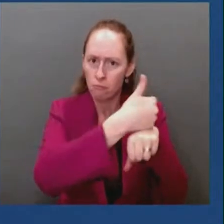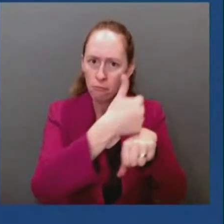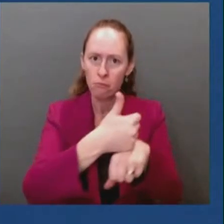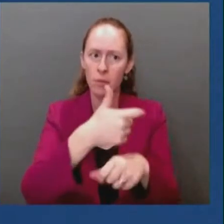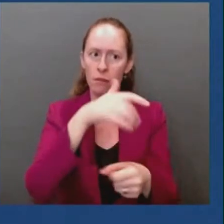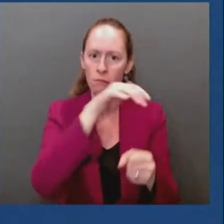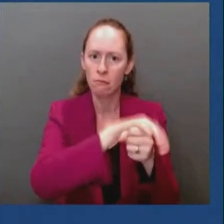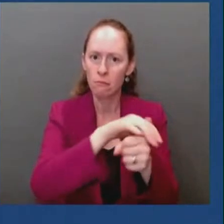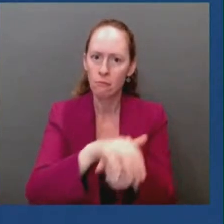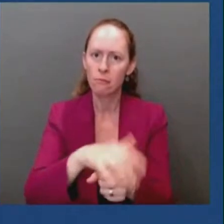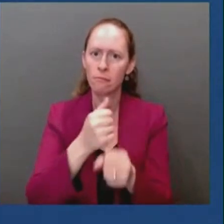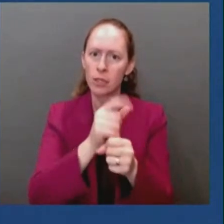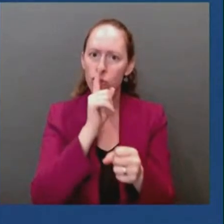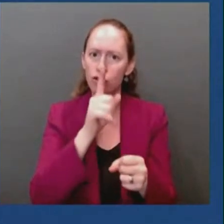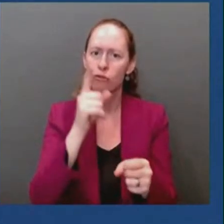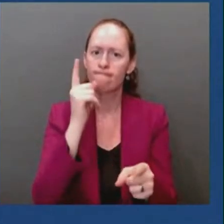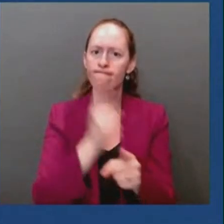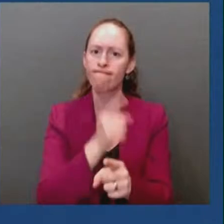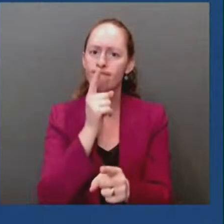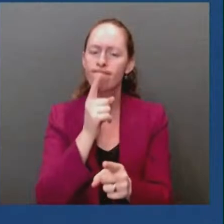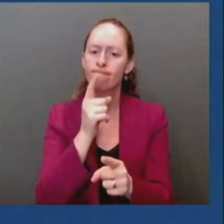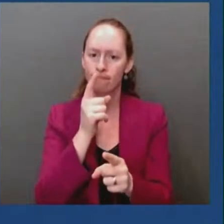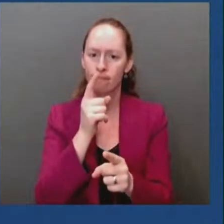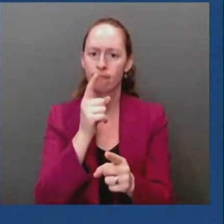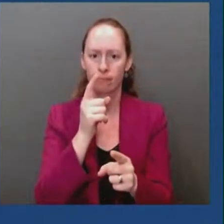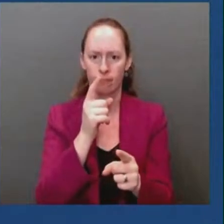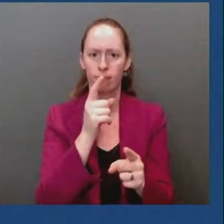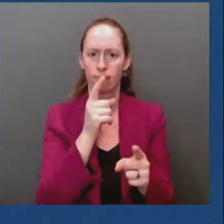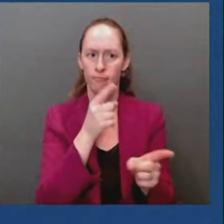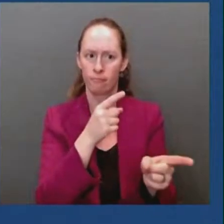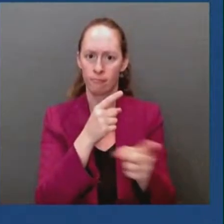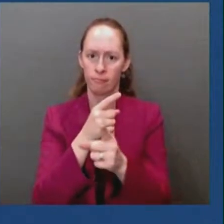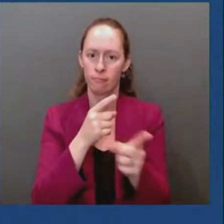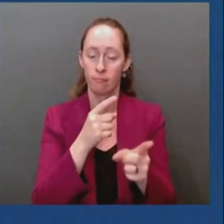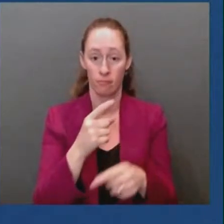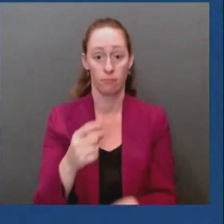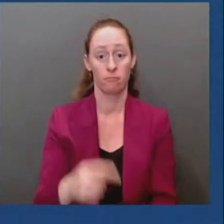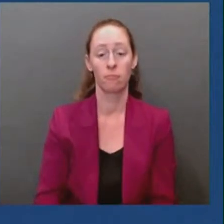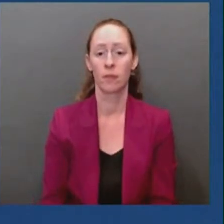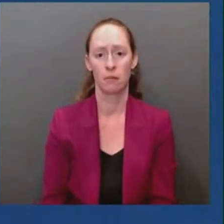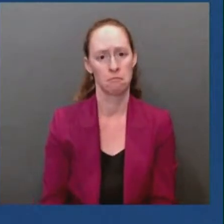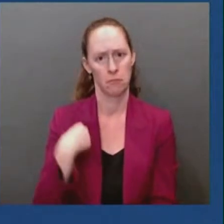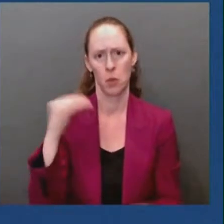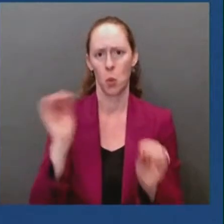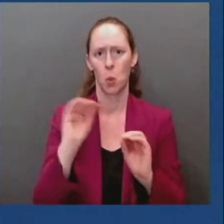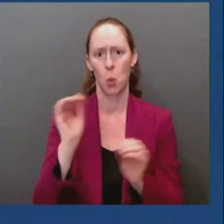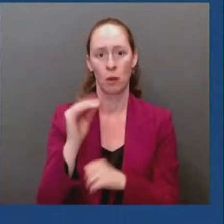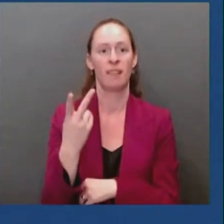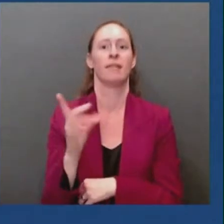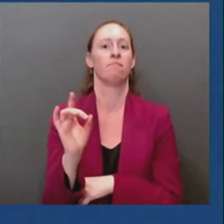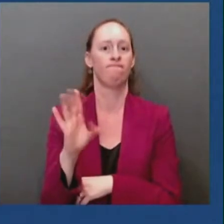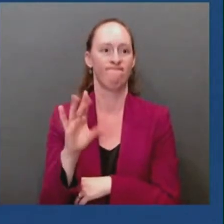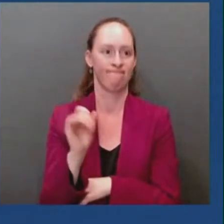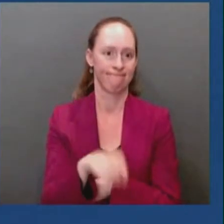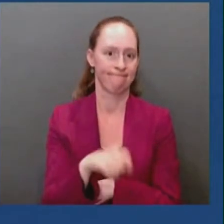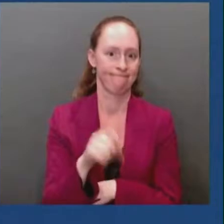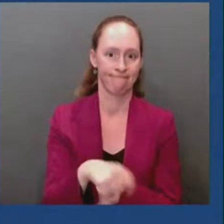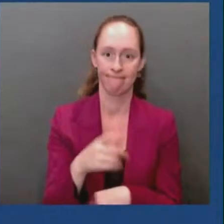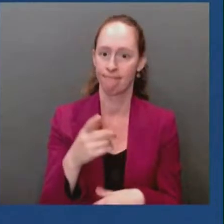BOTTLE CAPS AND THE BOTTLES ARE SUCH THAT PEOPLE CAN GET THE